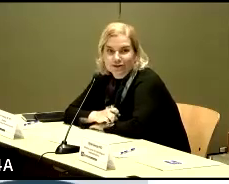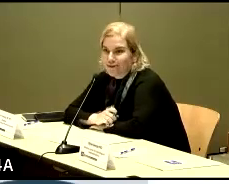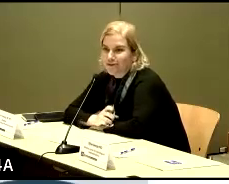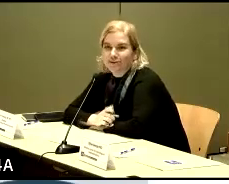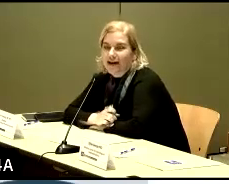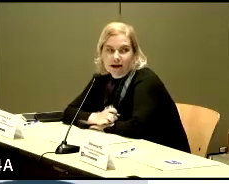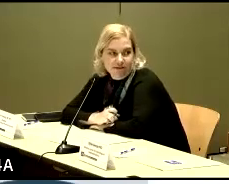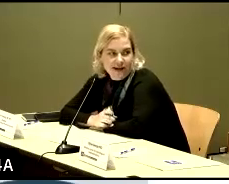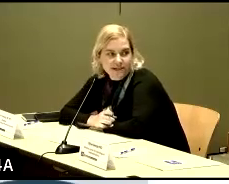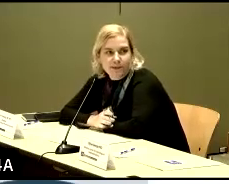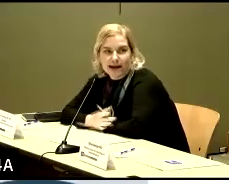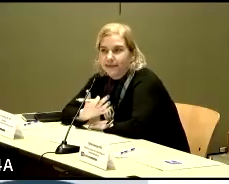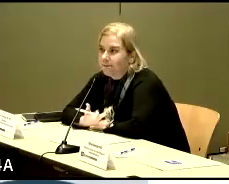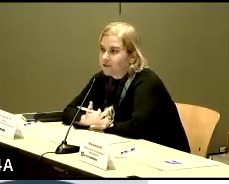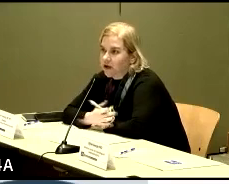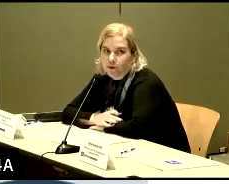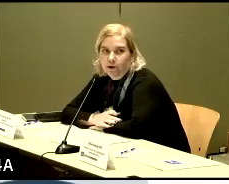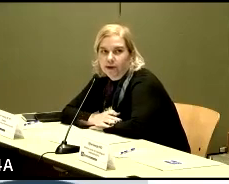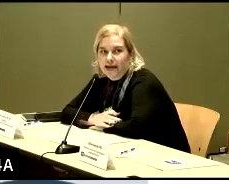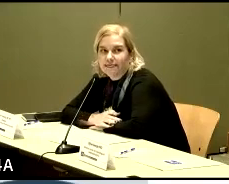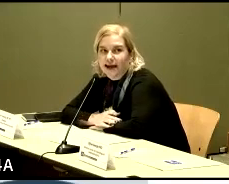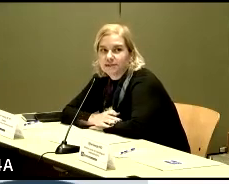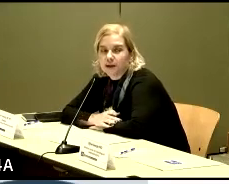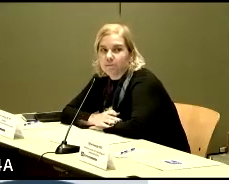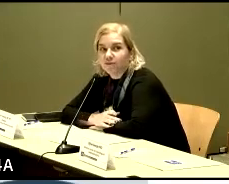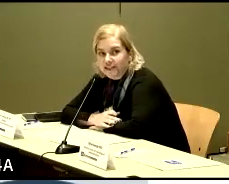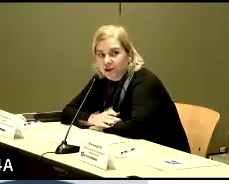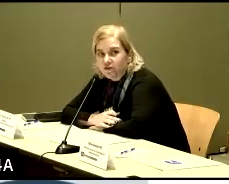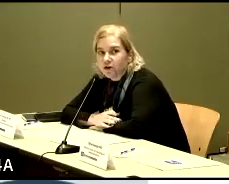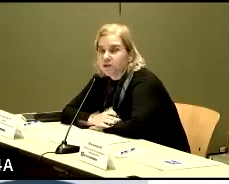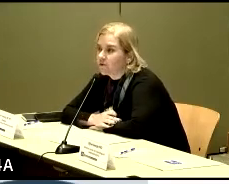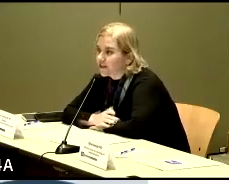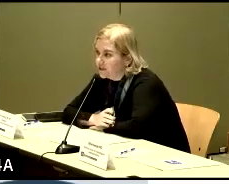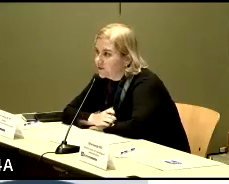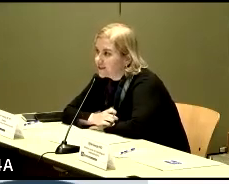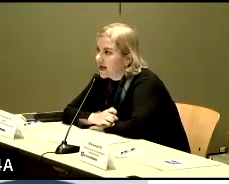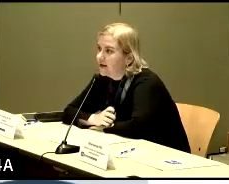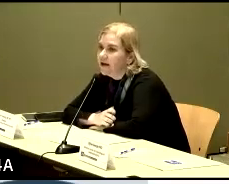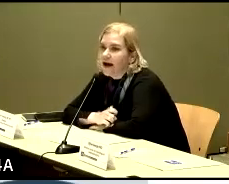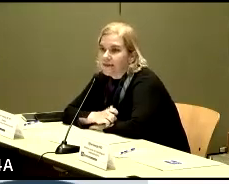I think it is not the most obvious choice, frankly, for CDC to take this on,